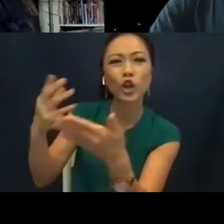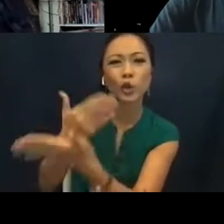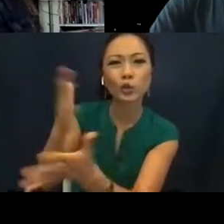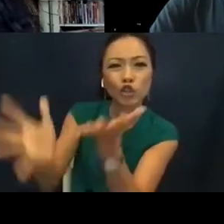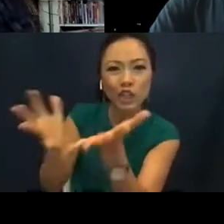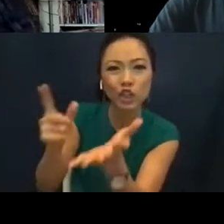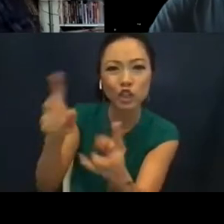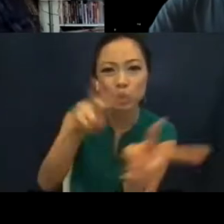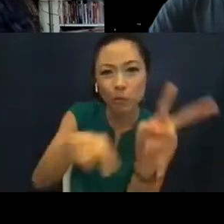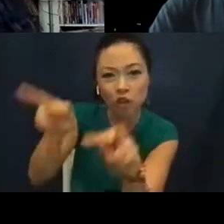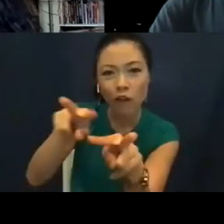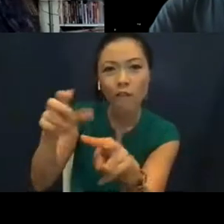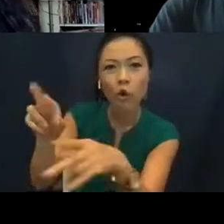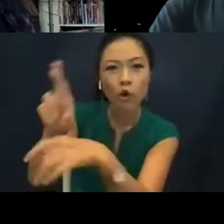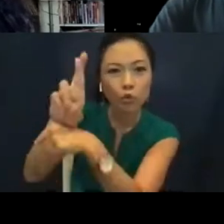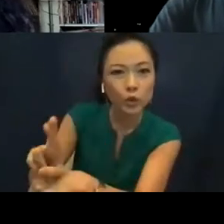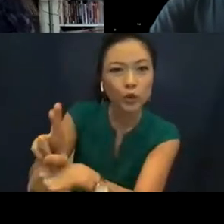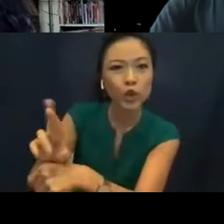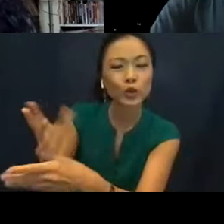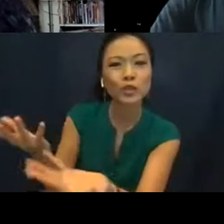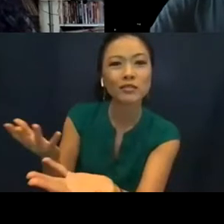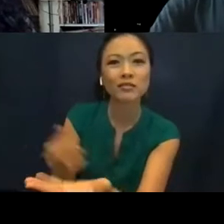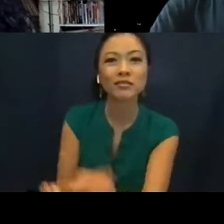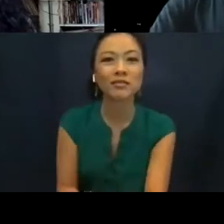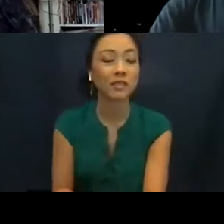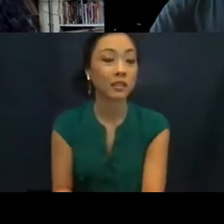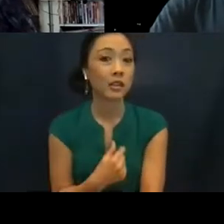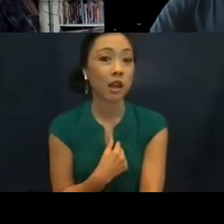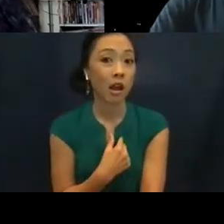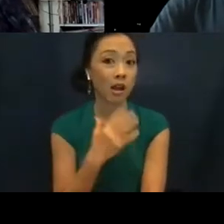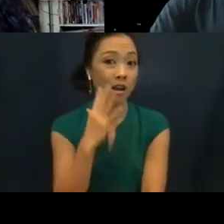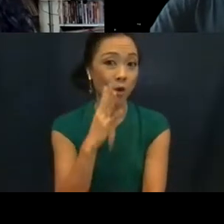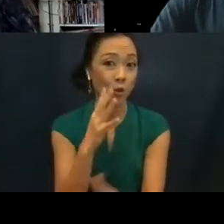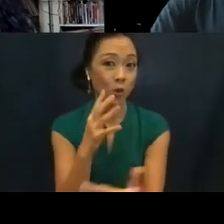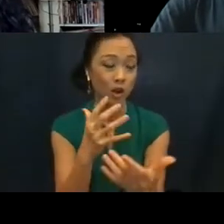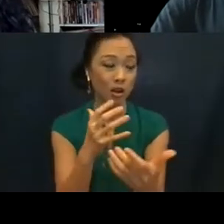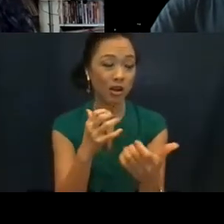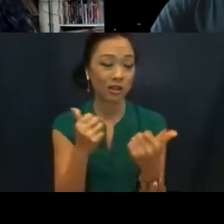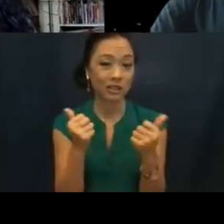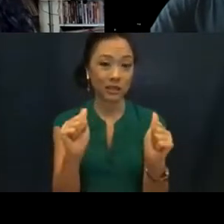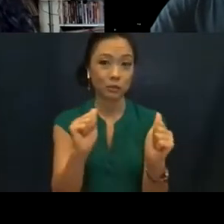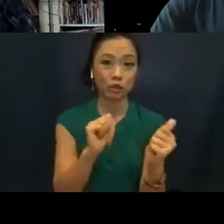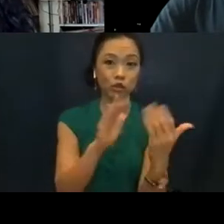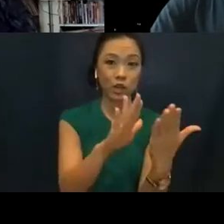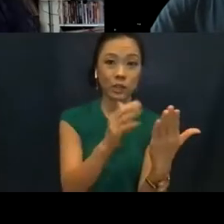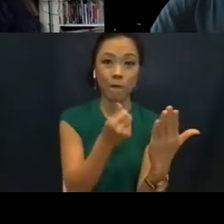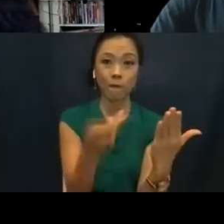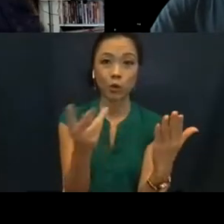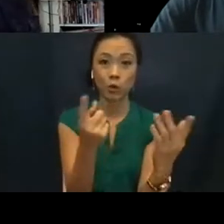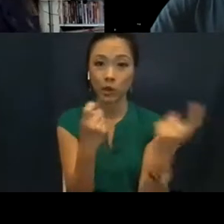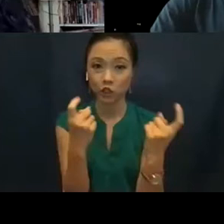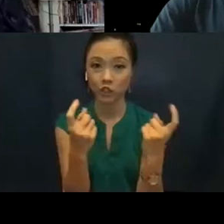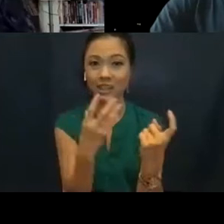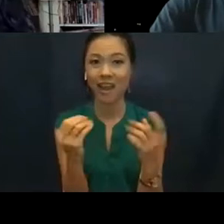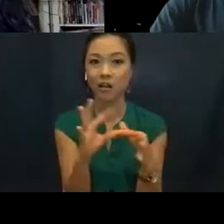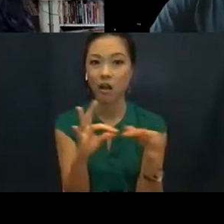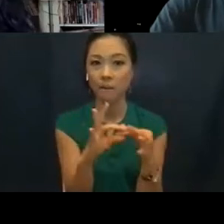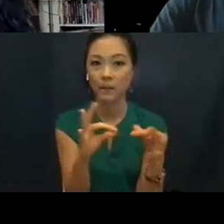I'm going to attempt to address a few questions and comments from